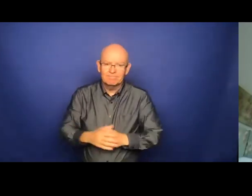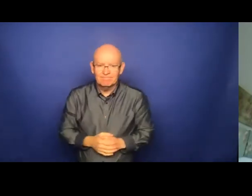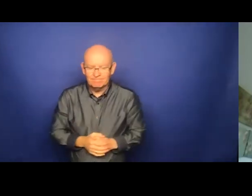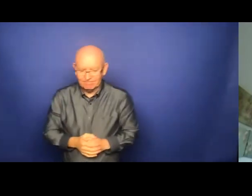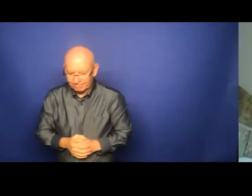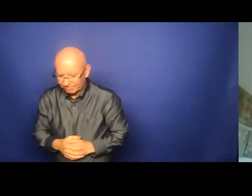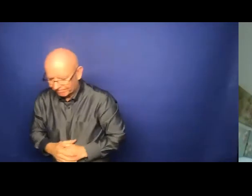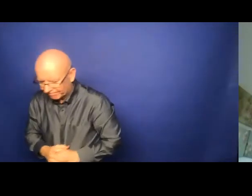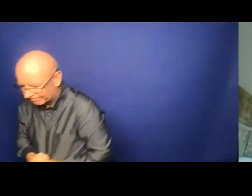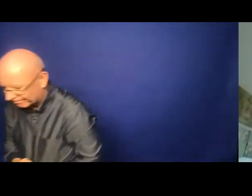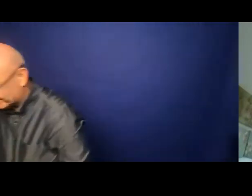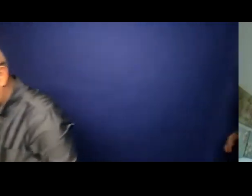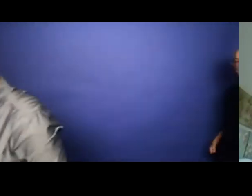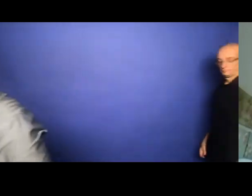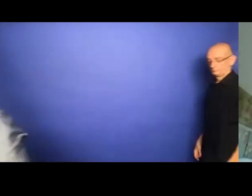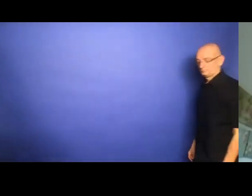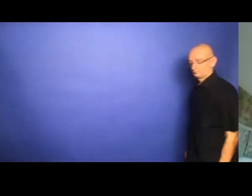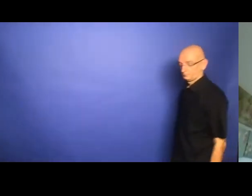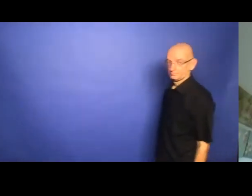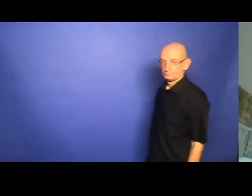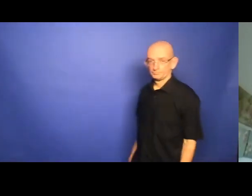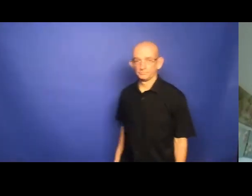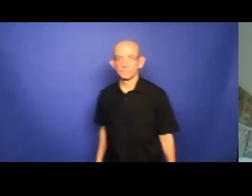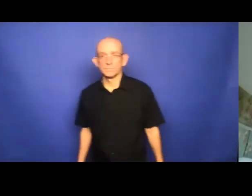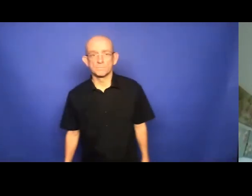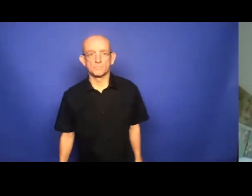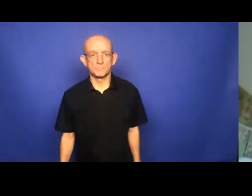, Jennifer very much. I would like to